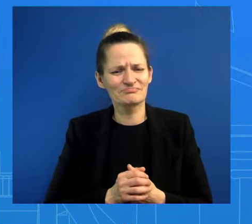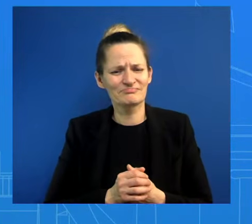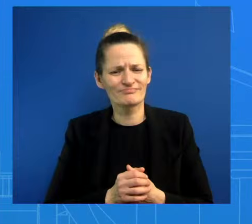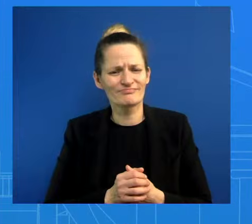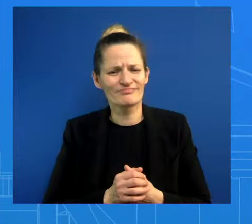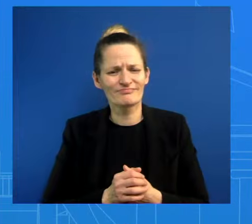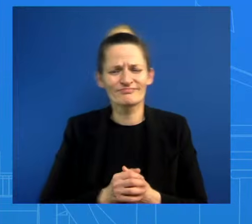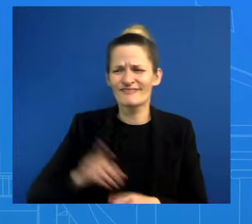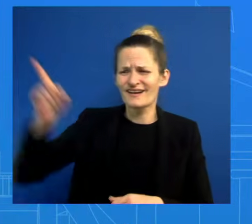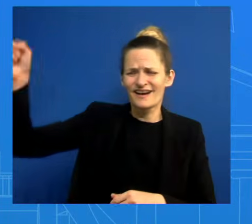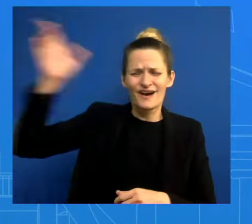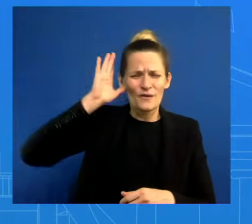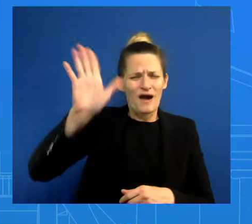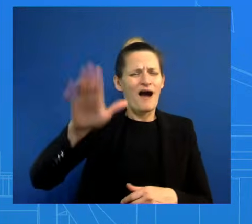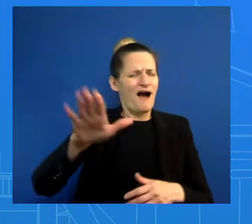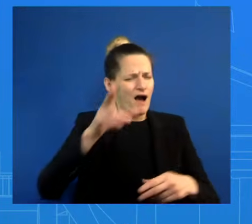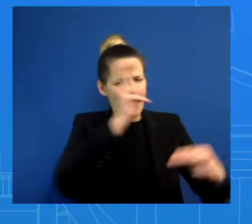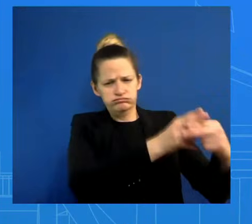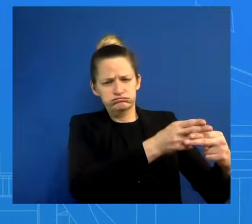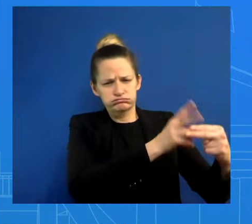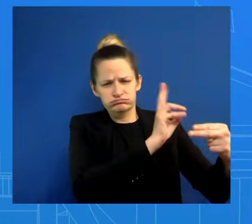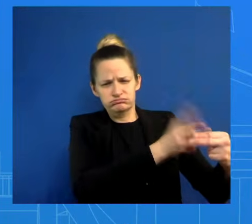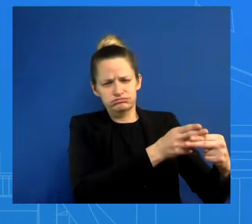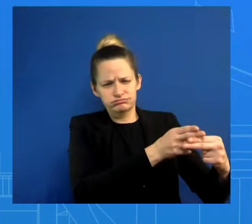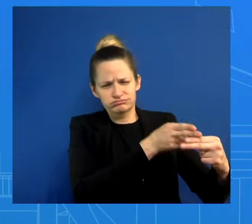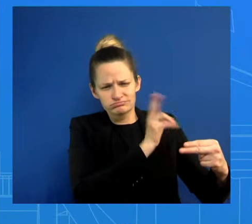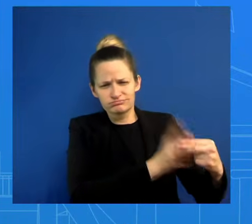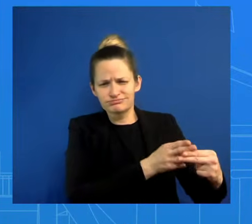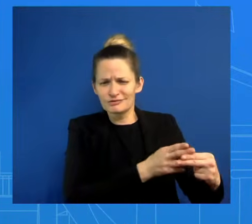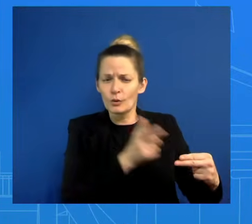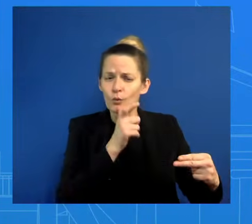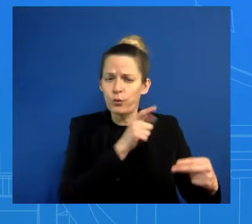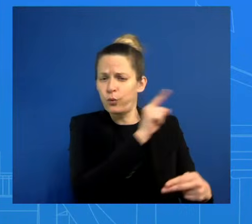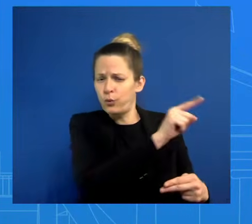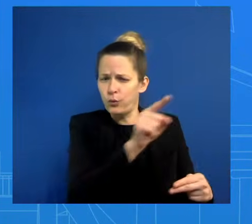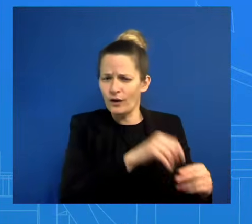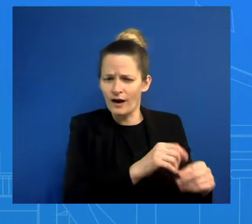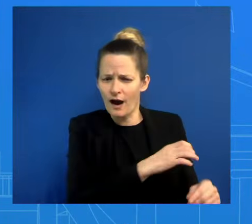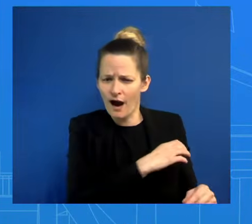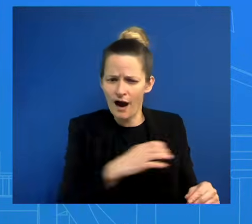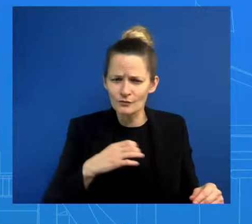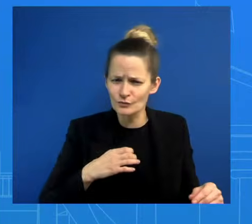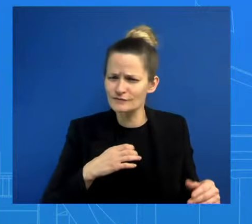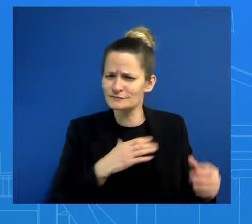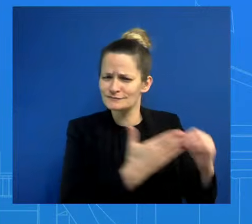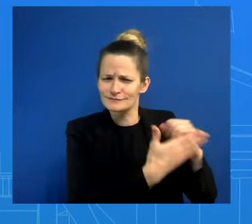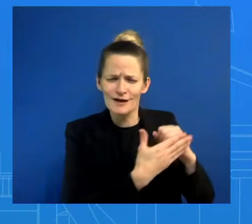he's worked with them to deliver, whether it's the bipartisan infrastructure legislation, whether it's the American Rescue Plan,